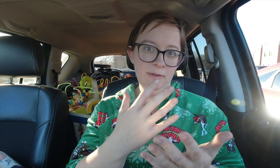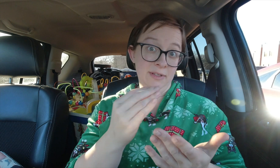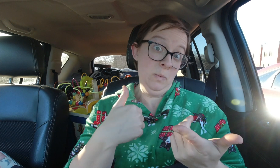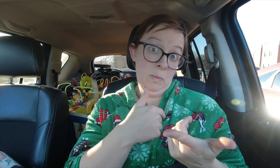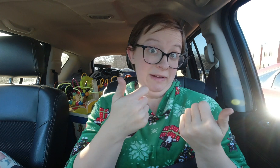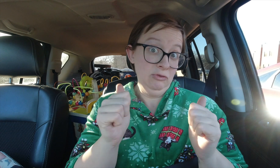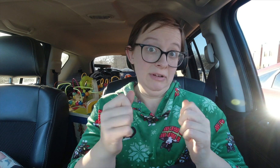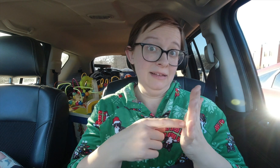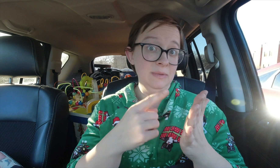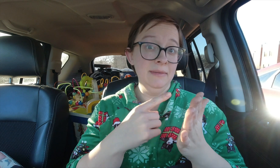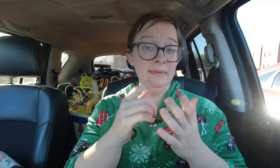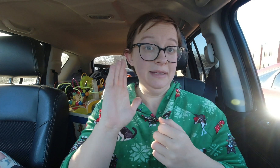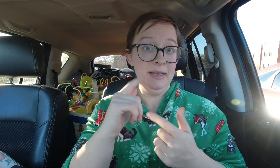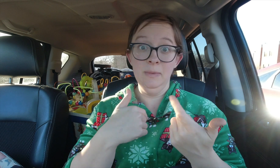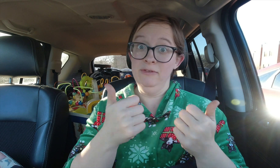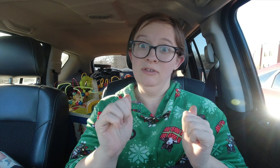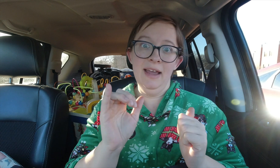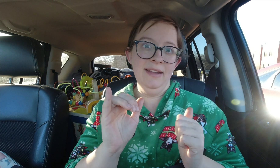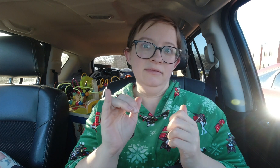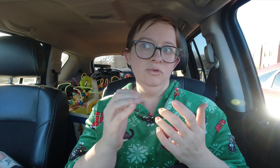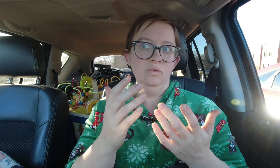He moves way too much and we have tried it in the past